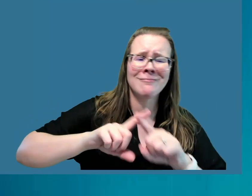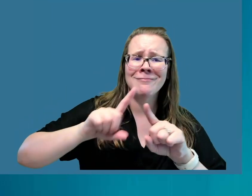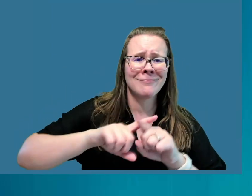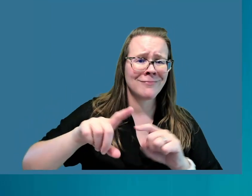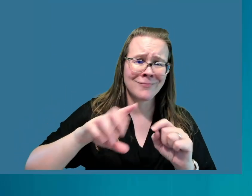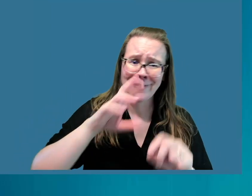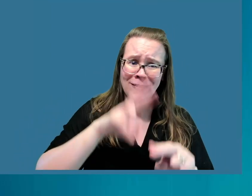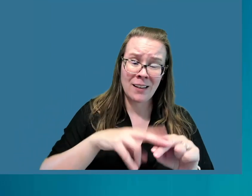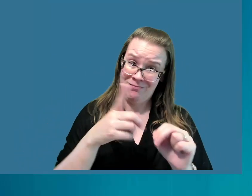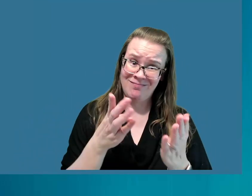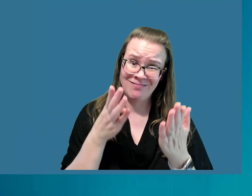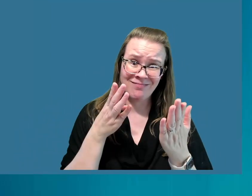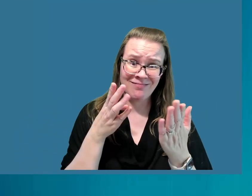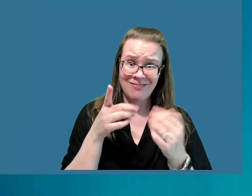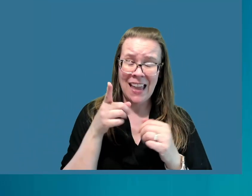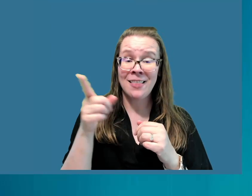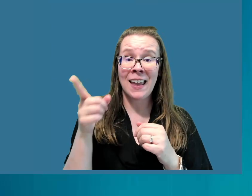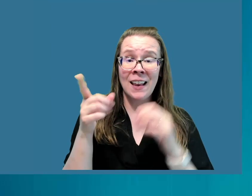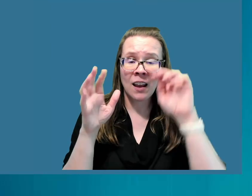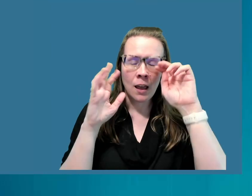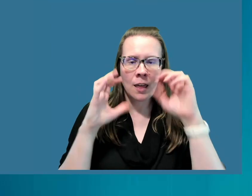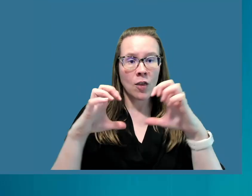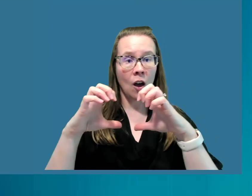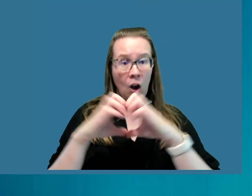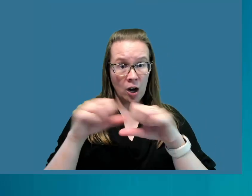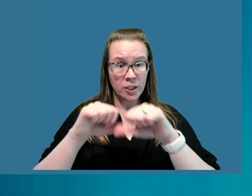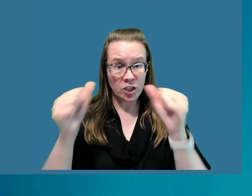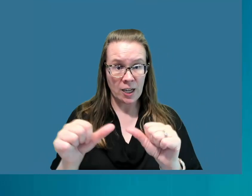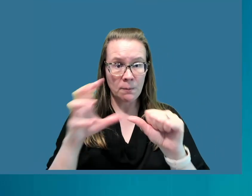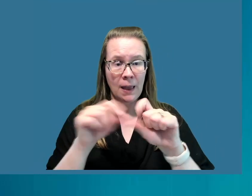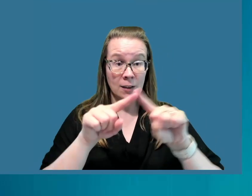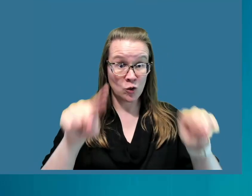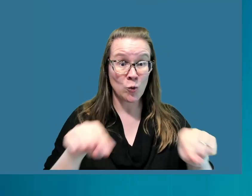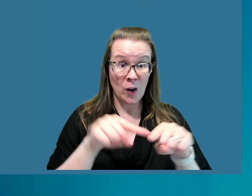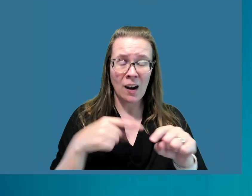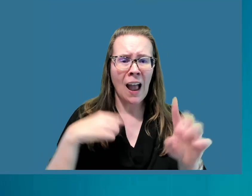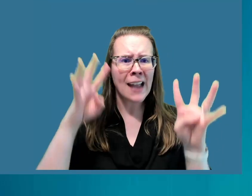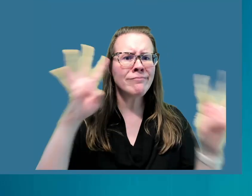Um, and then, uh, for the final cookies that I made, I just had simple hearts and square